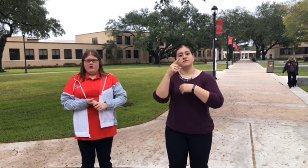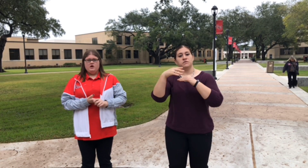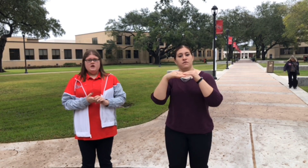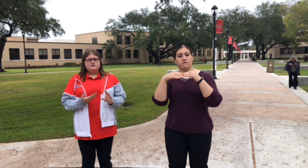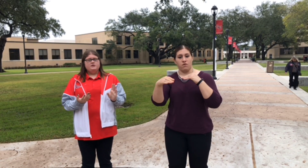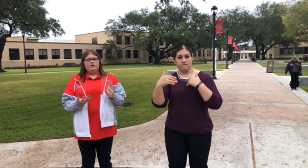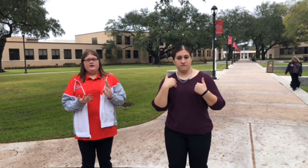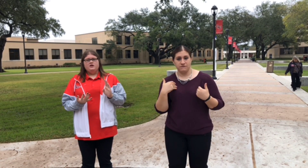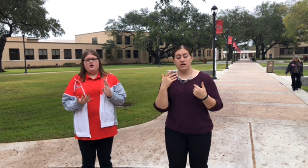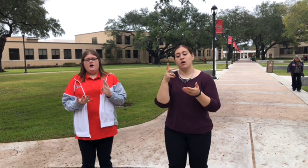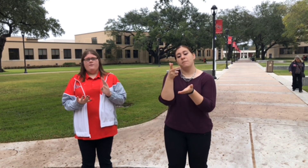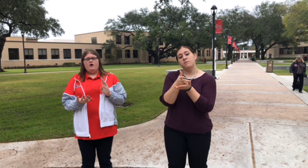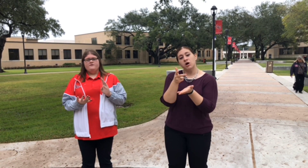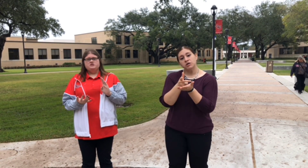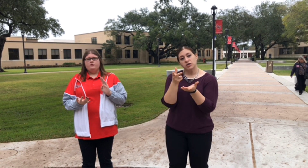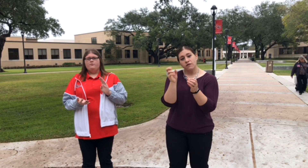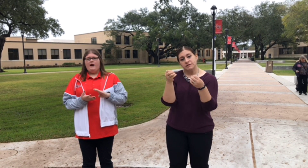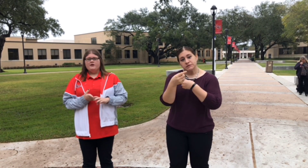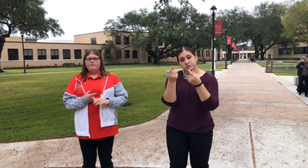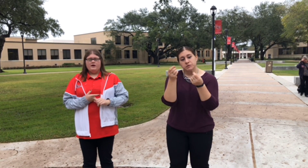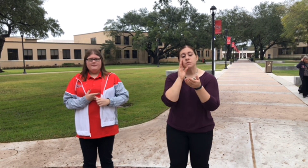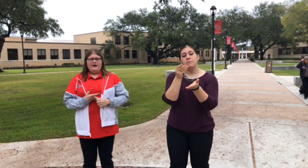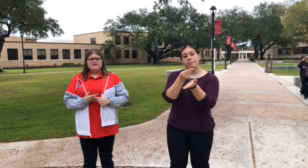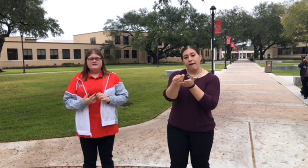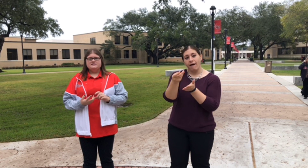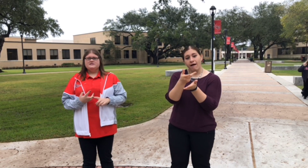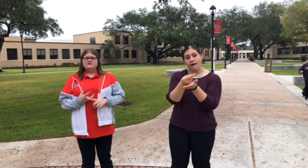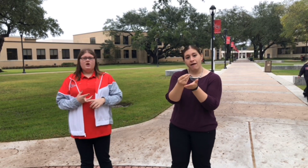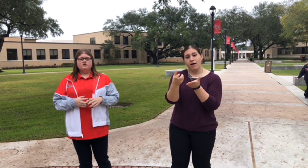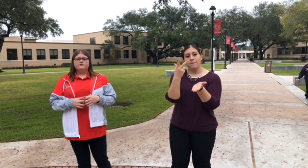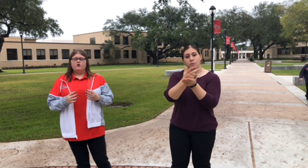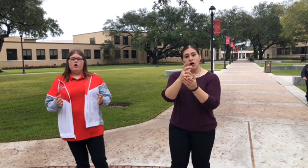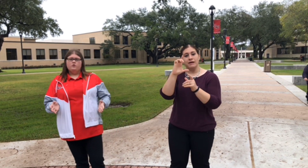where you will buy your parking passes. Right now it's $60 for a whole